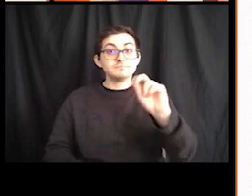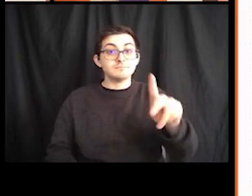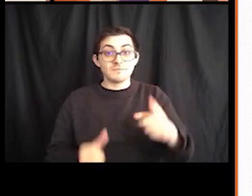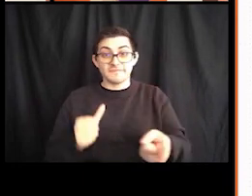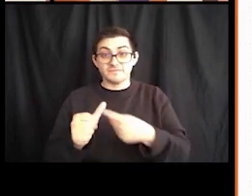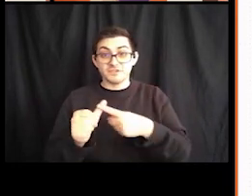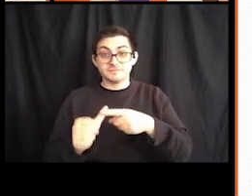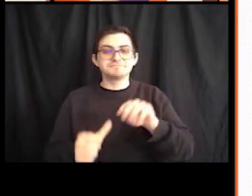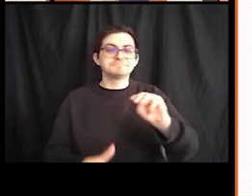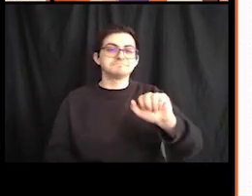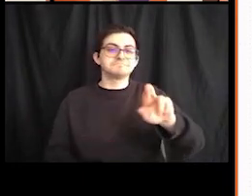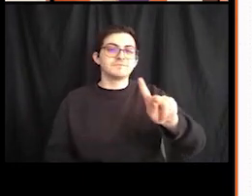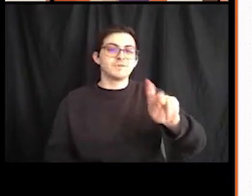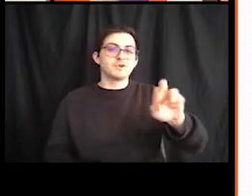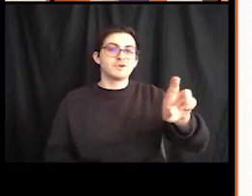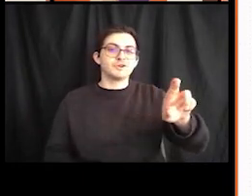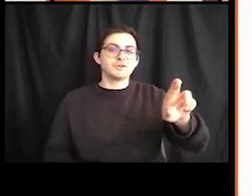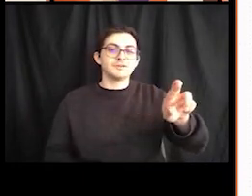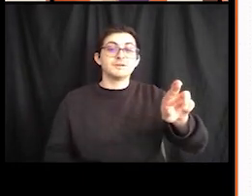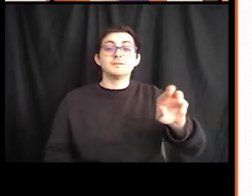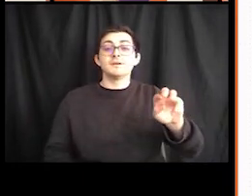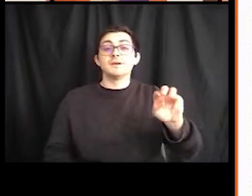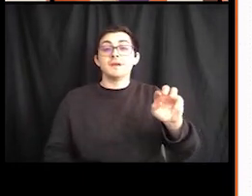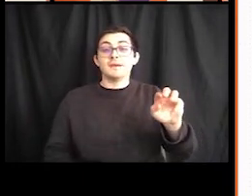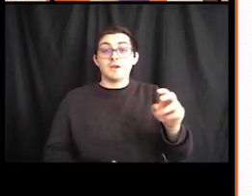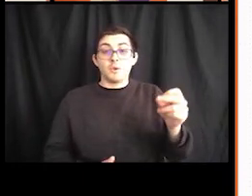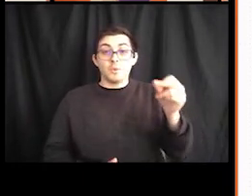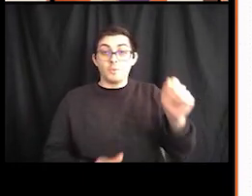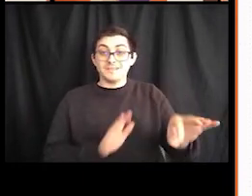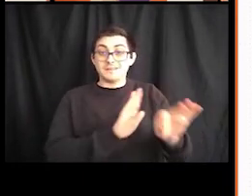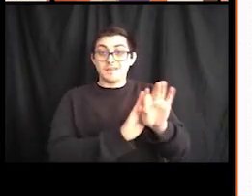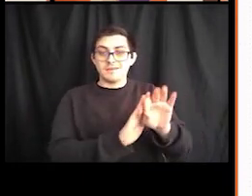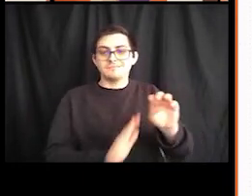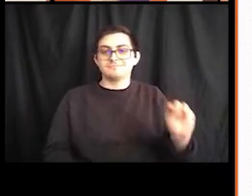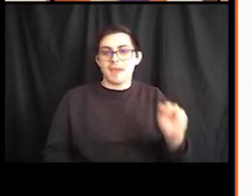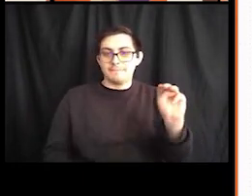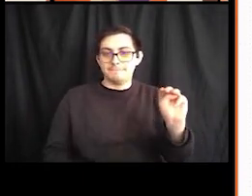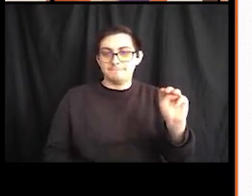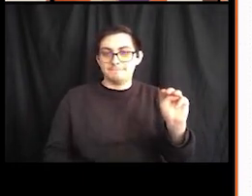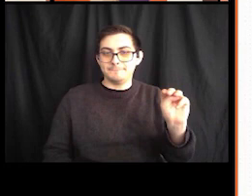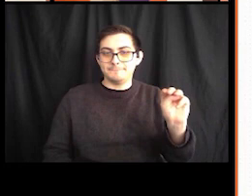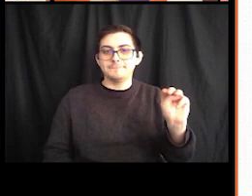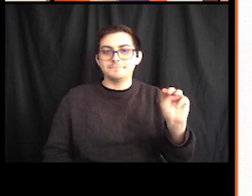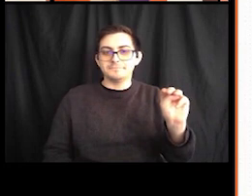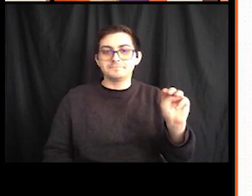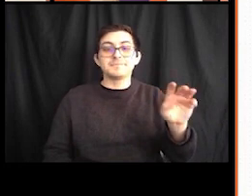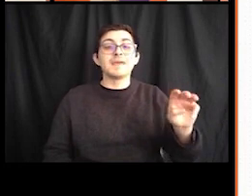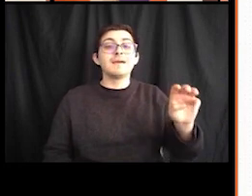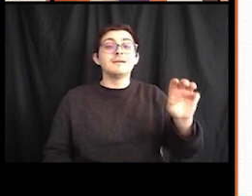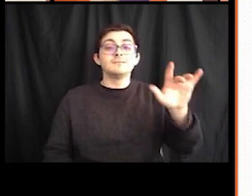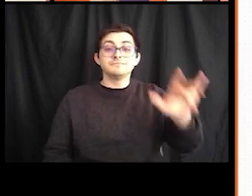Just press M to quickly select the marker, if you change the color or weight FigJam will remember your choice for the next time you use it.